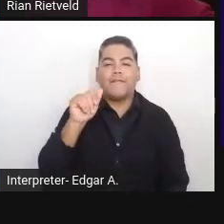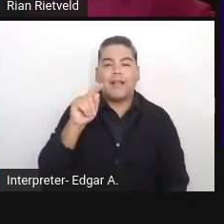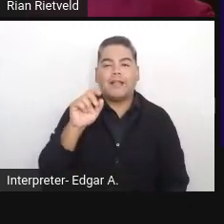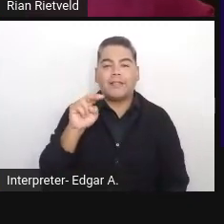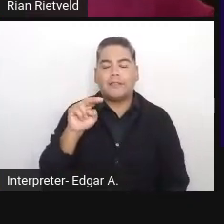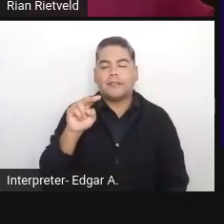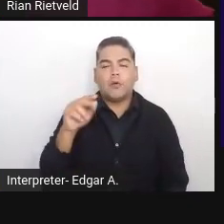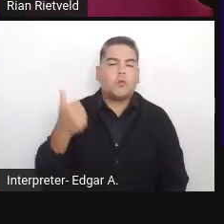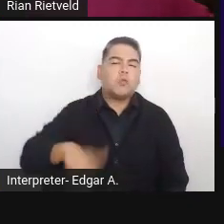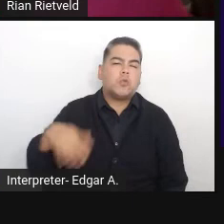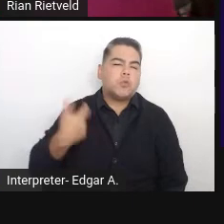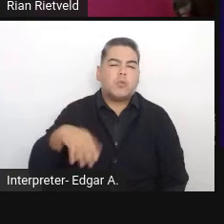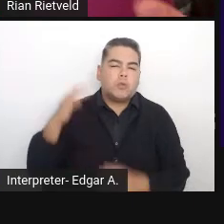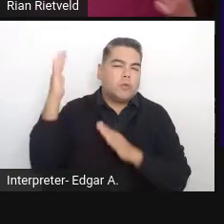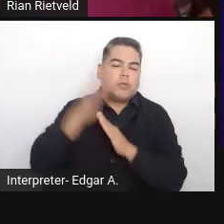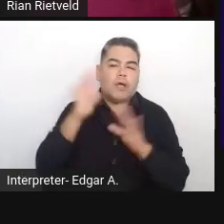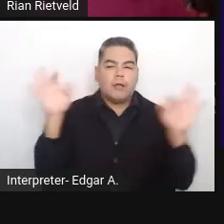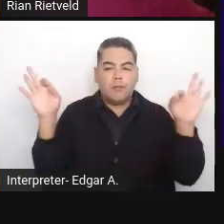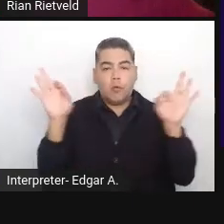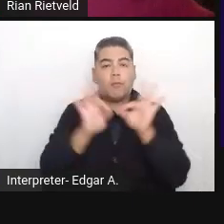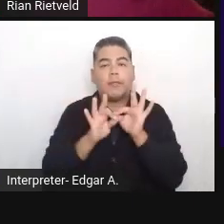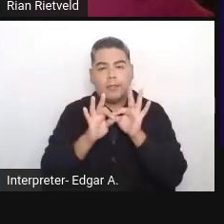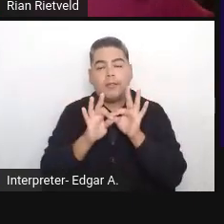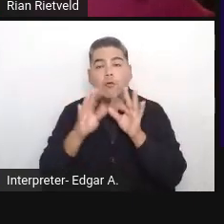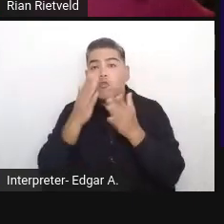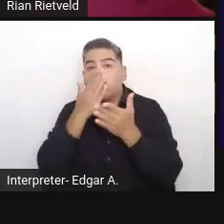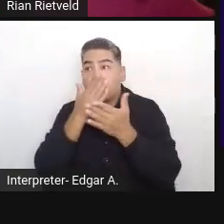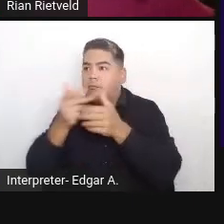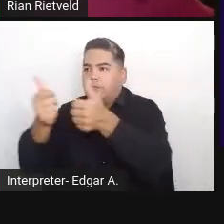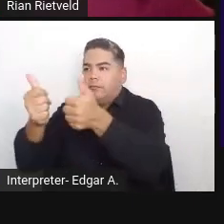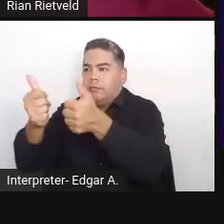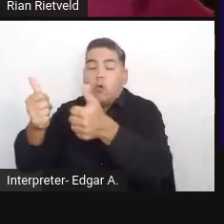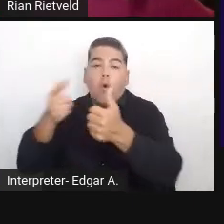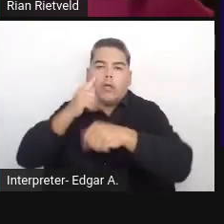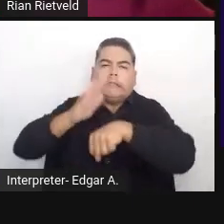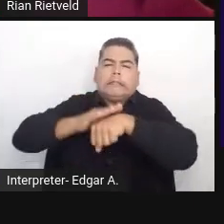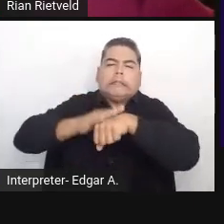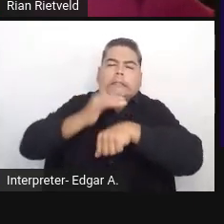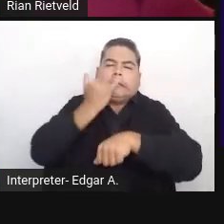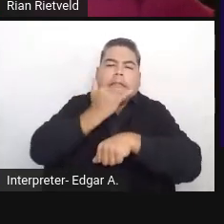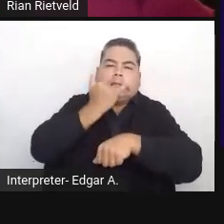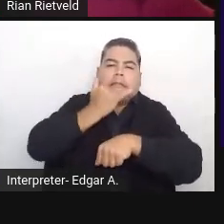Write good confirmation and error messages. Keep it simple.